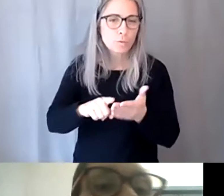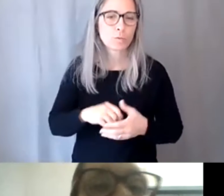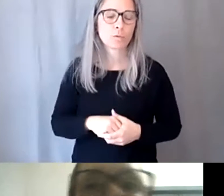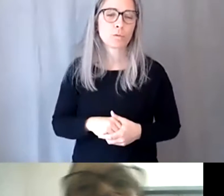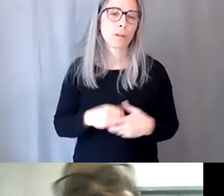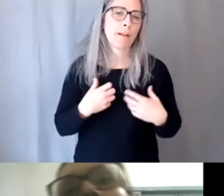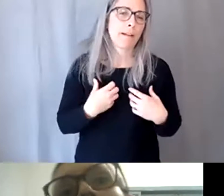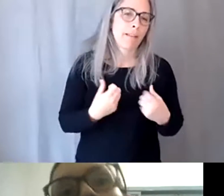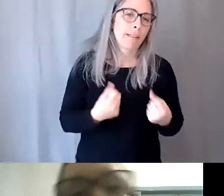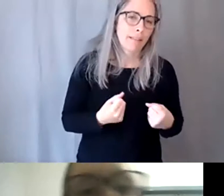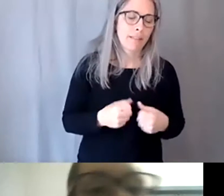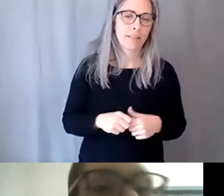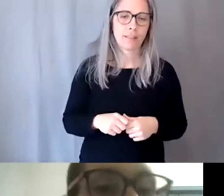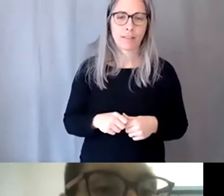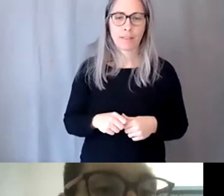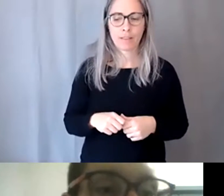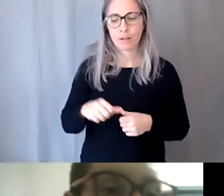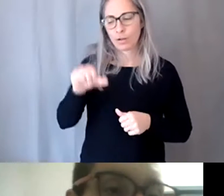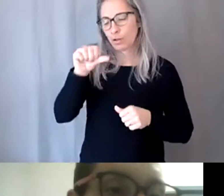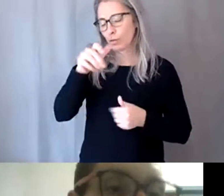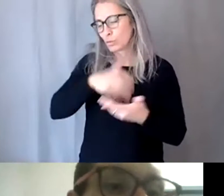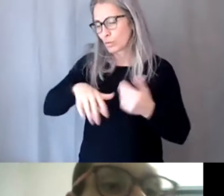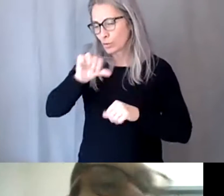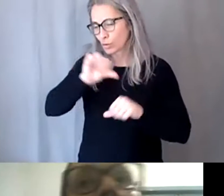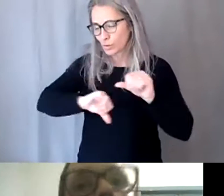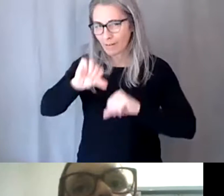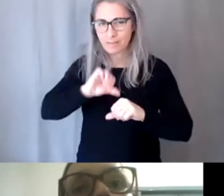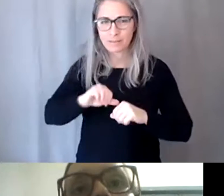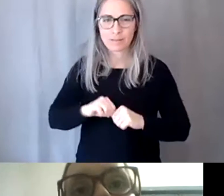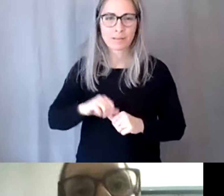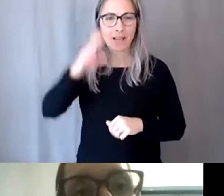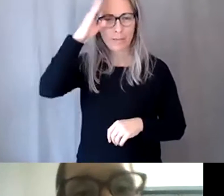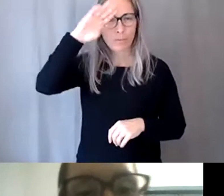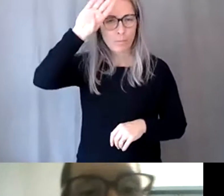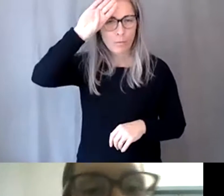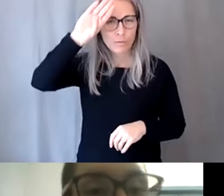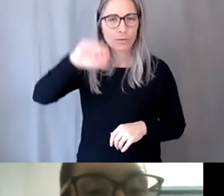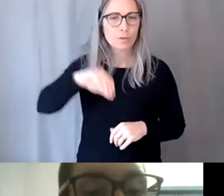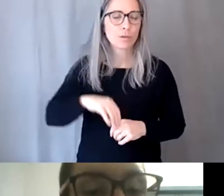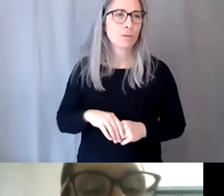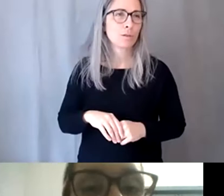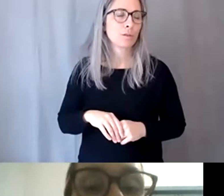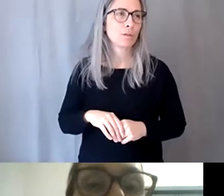of the social sciences of anthropology of the social services